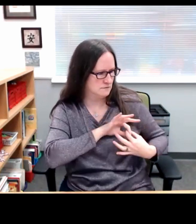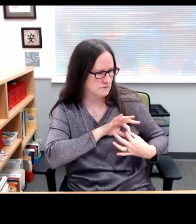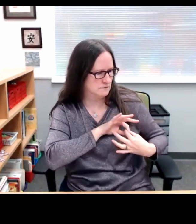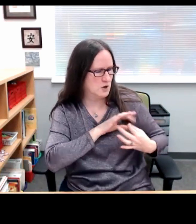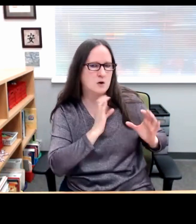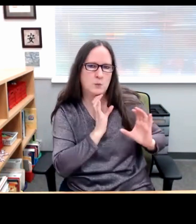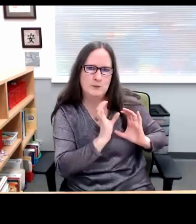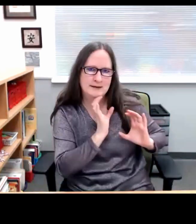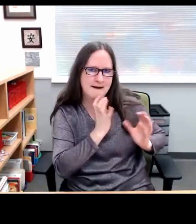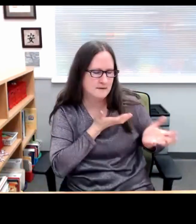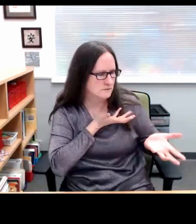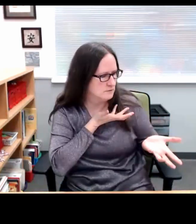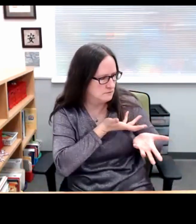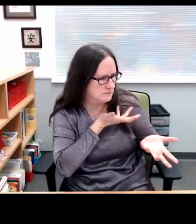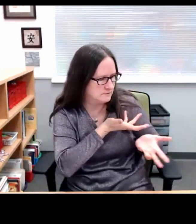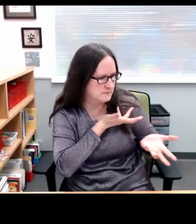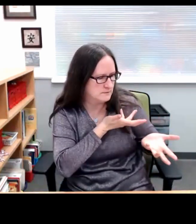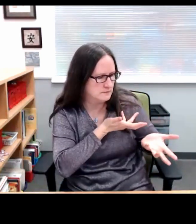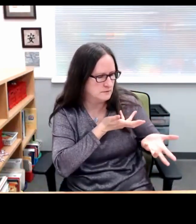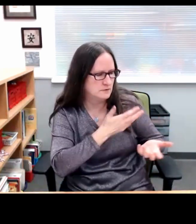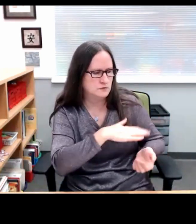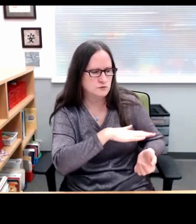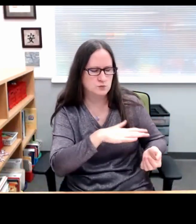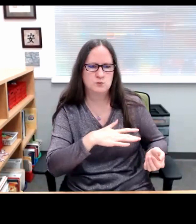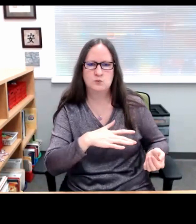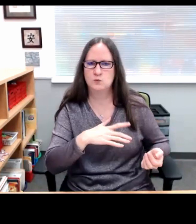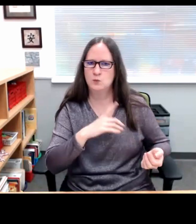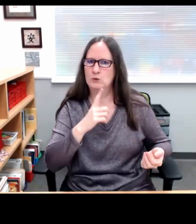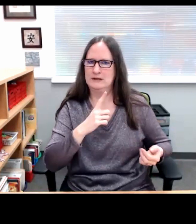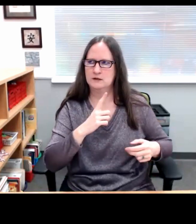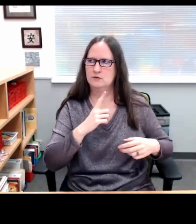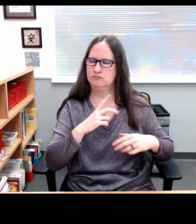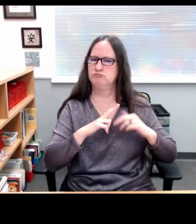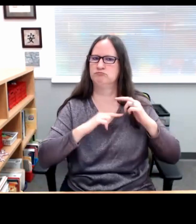in their children's lives and there's a strong bond and a lot of communication and interaction,